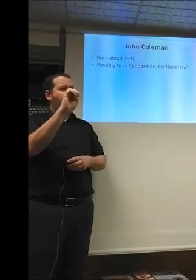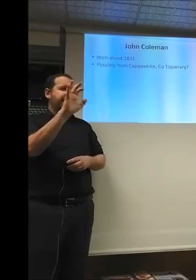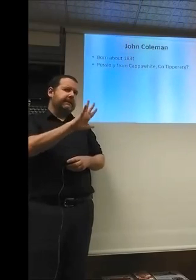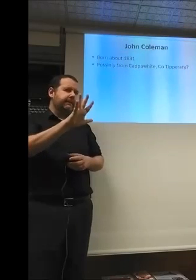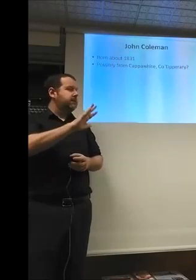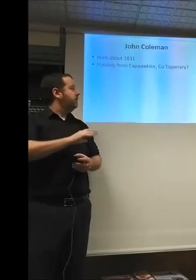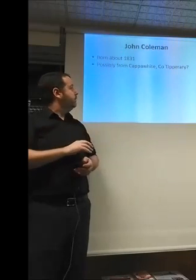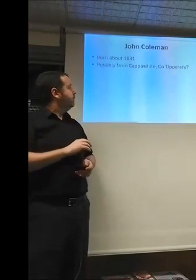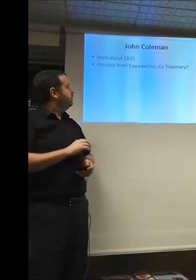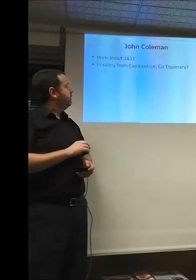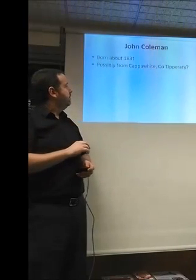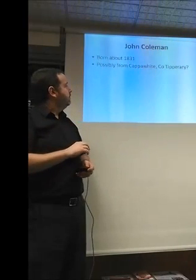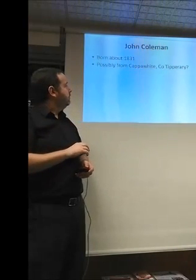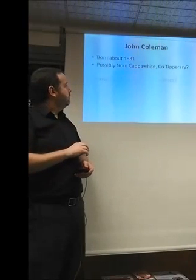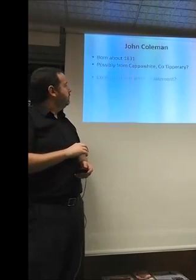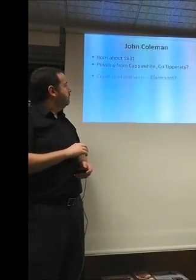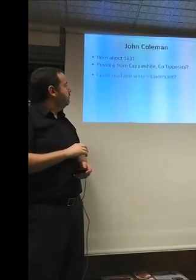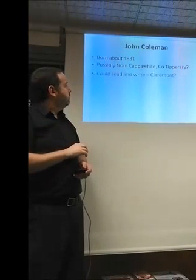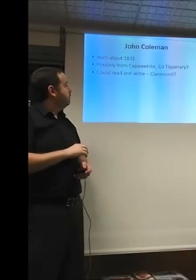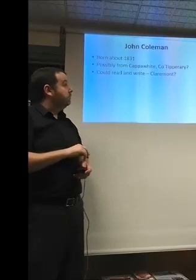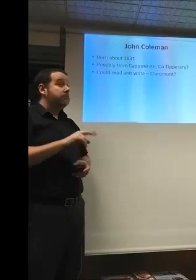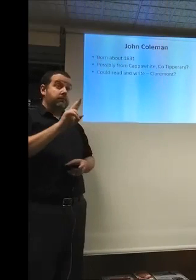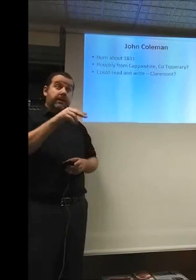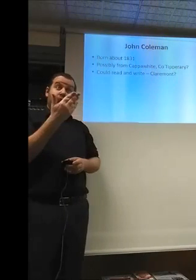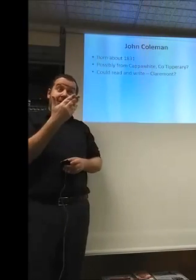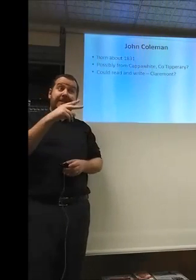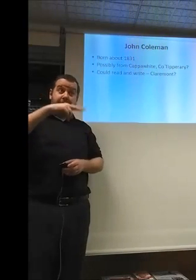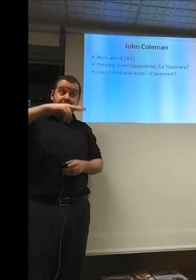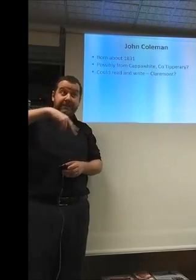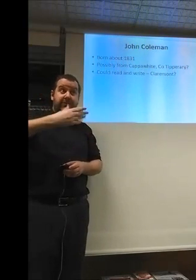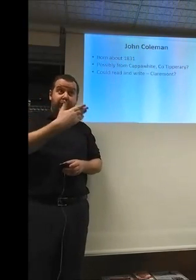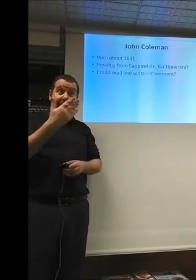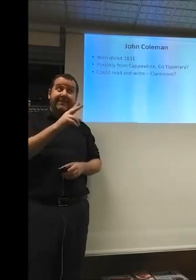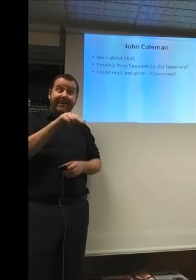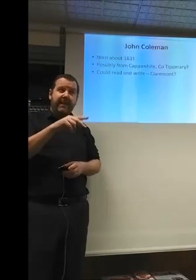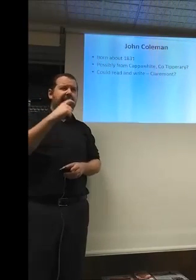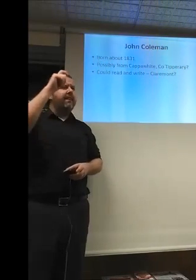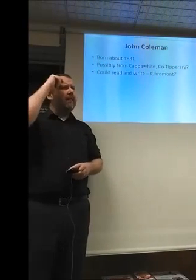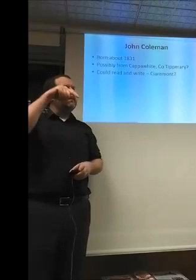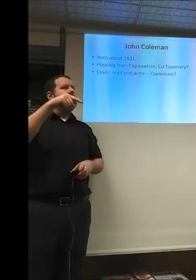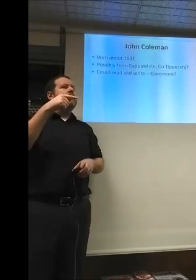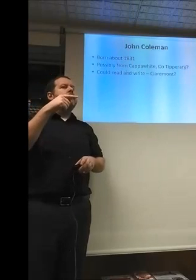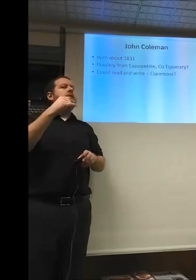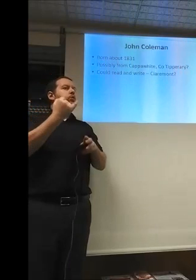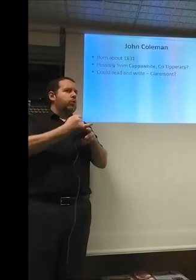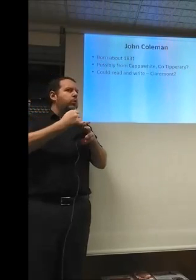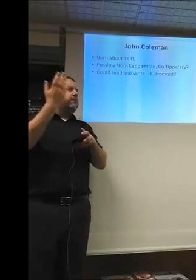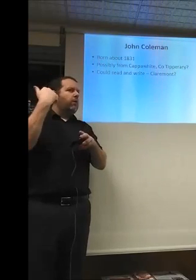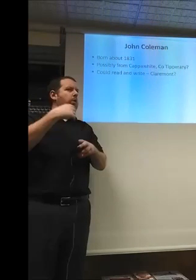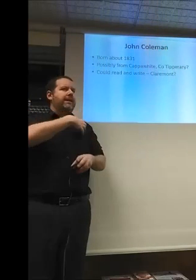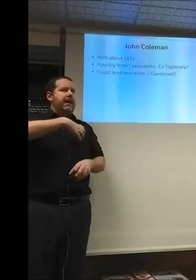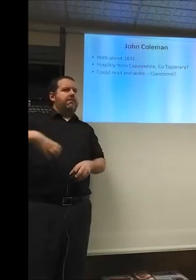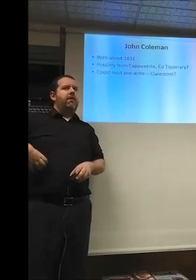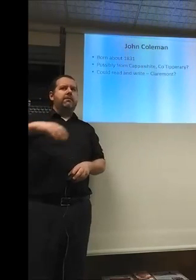The Chairman of Petty Sessions, which really means the judge, maybe he was in the court